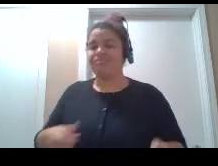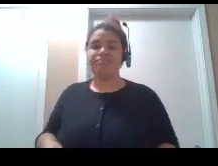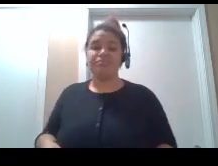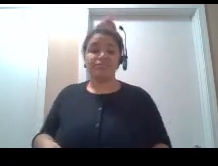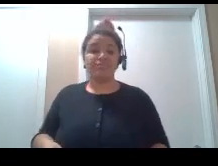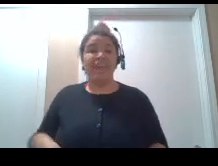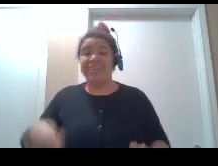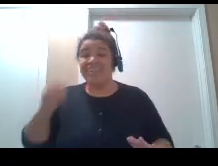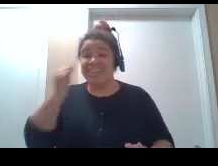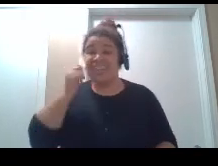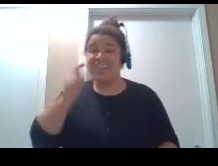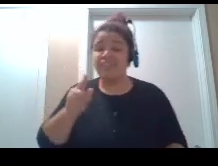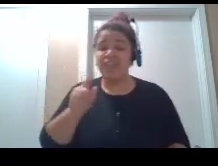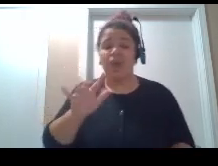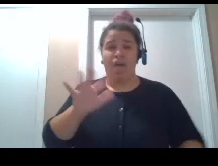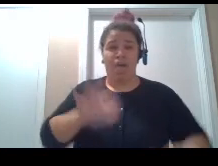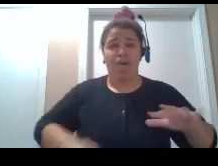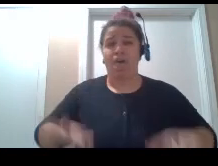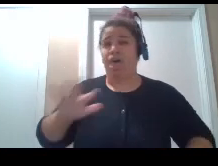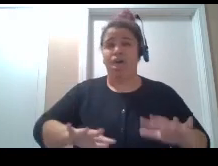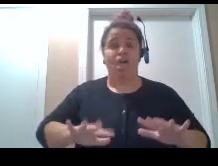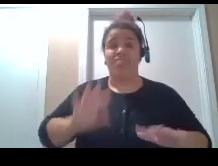technical issues you are having the day of the event.